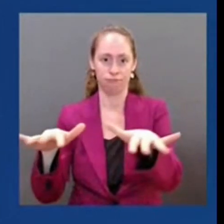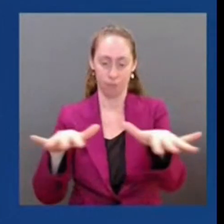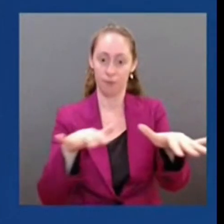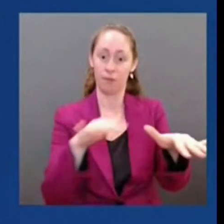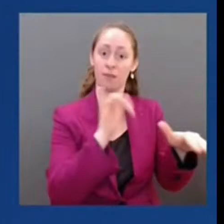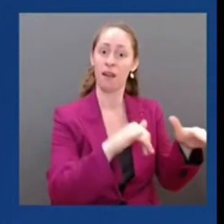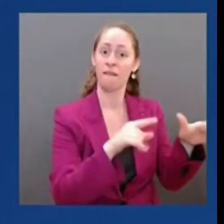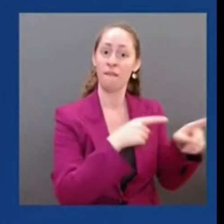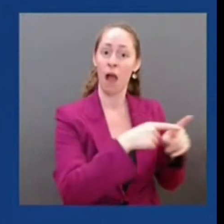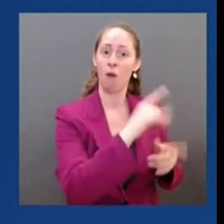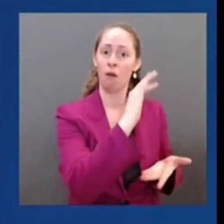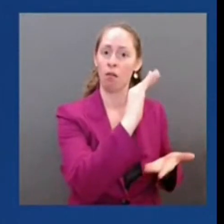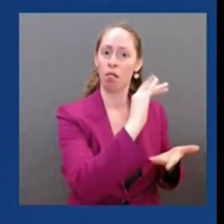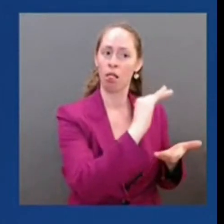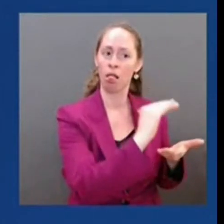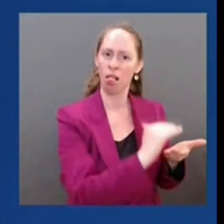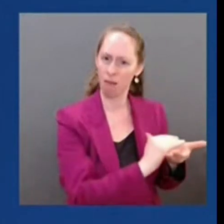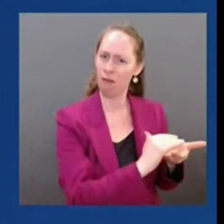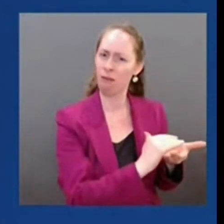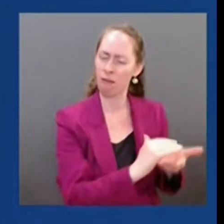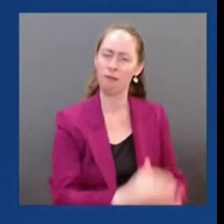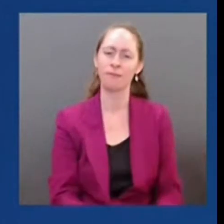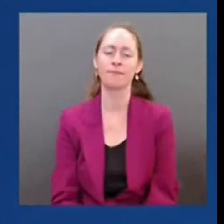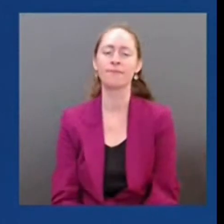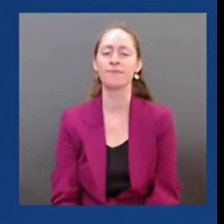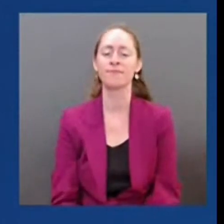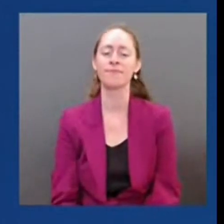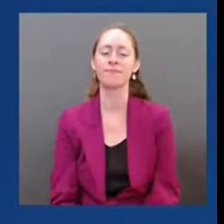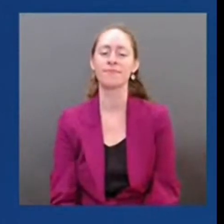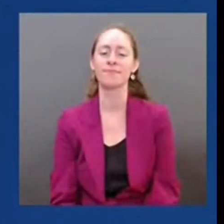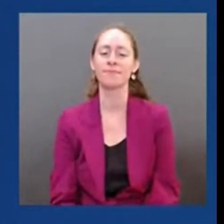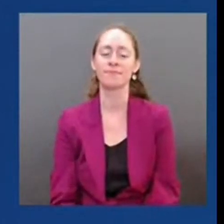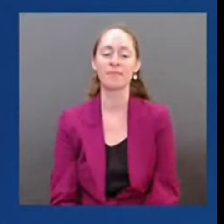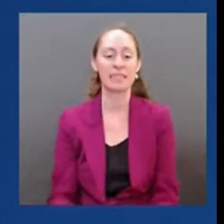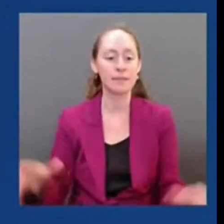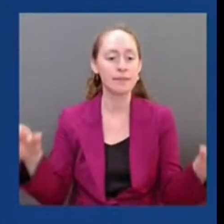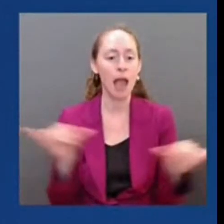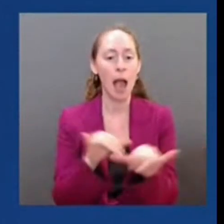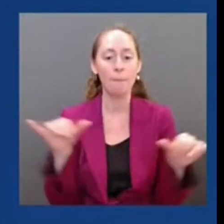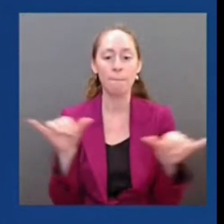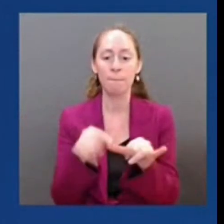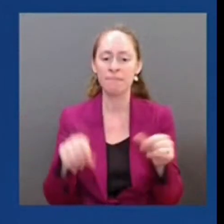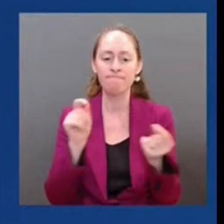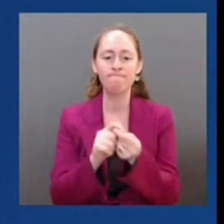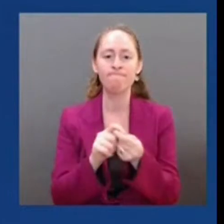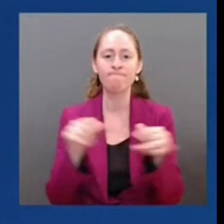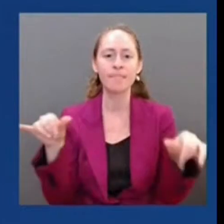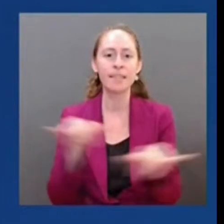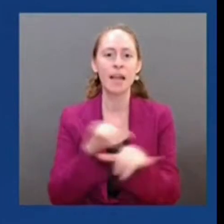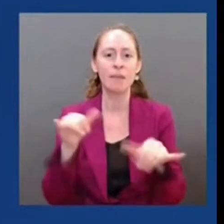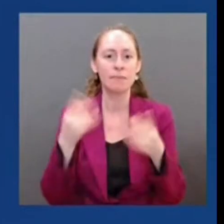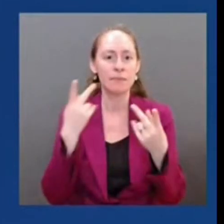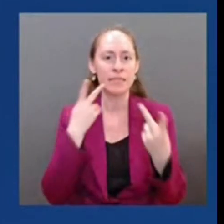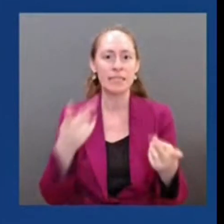VARIANT OVERTAKING ANOTHER, THERE SERENE FOR IS A